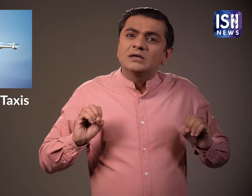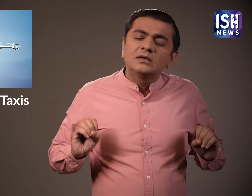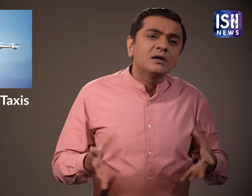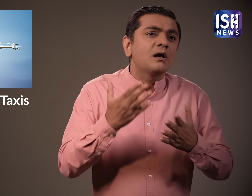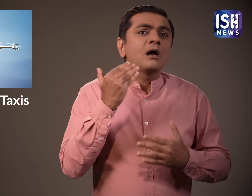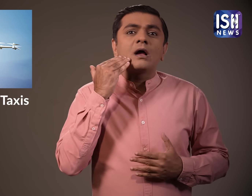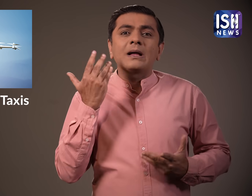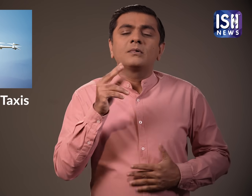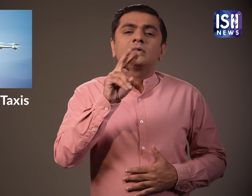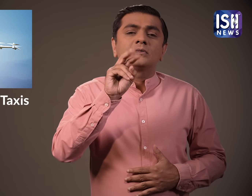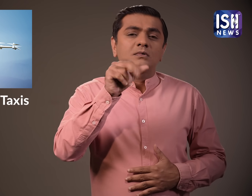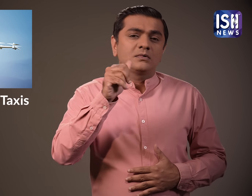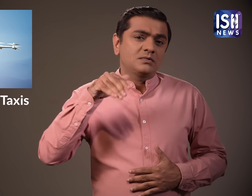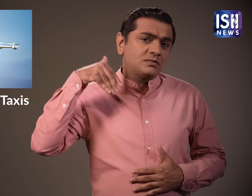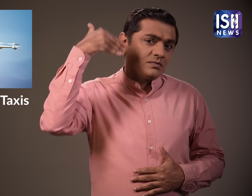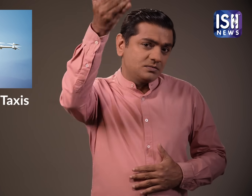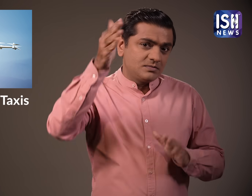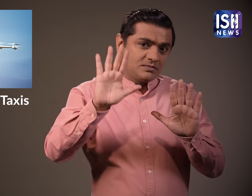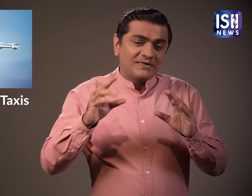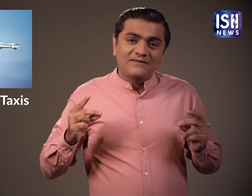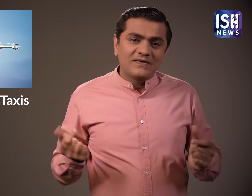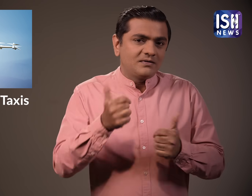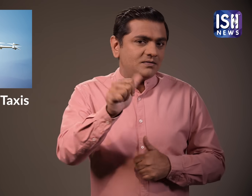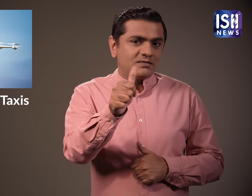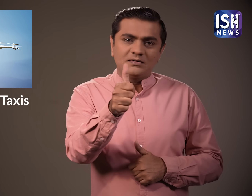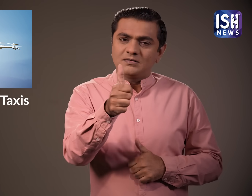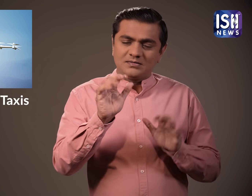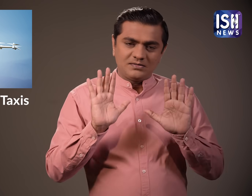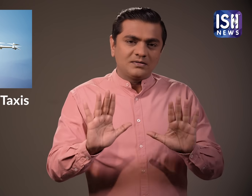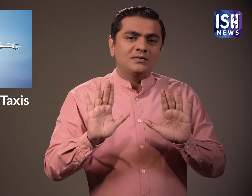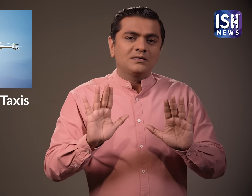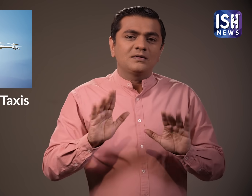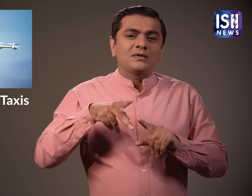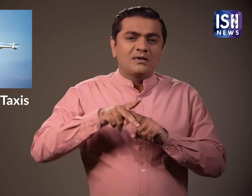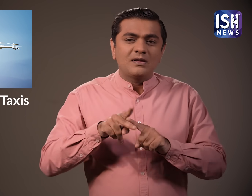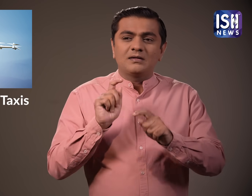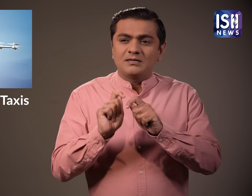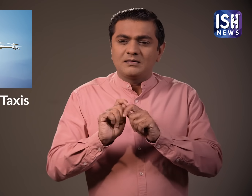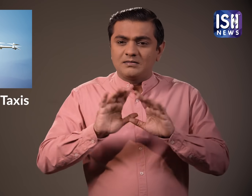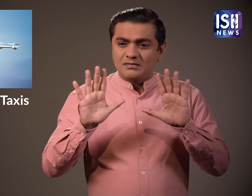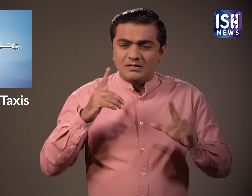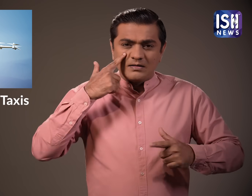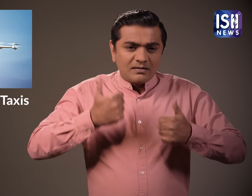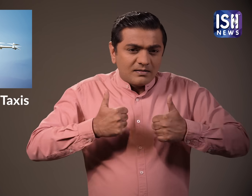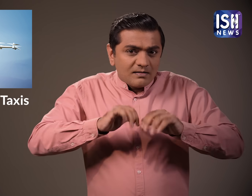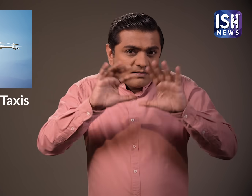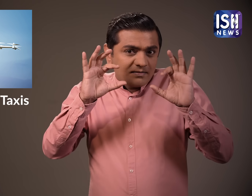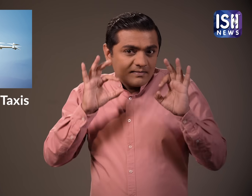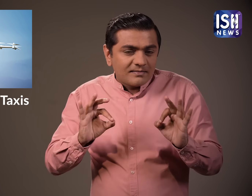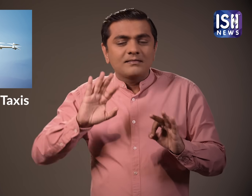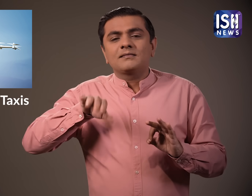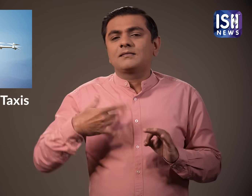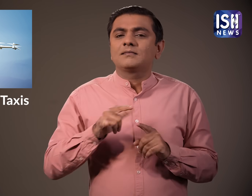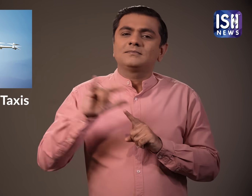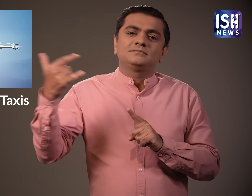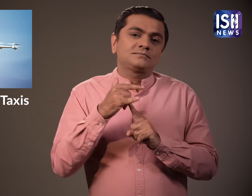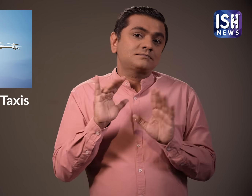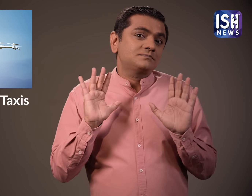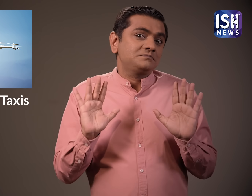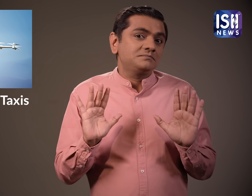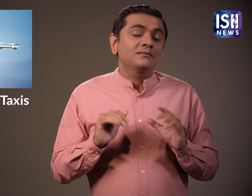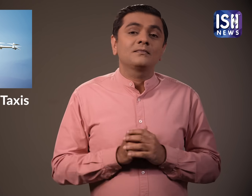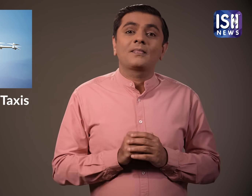Air Taxis will launch from 2026. It is going to take time to set up the infrastructure. Once it is tried and tested they will launch.